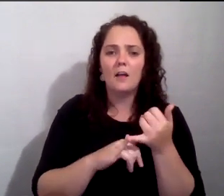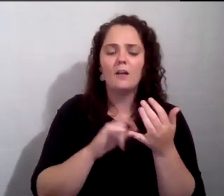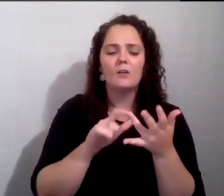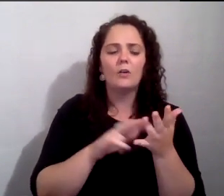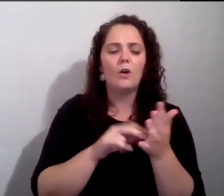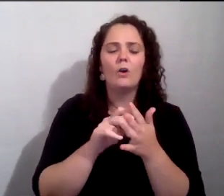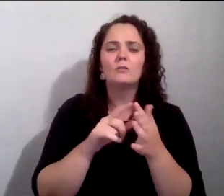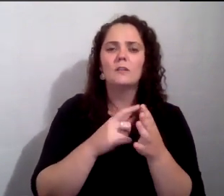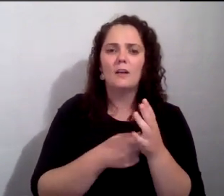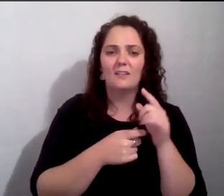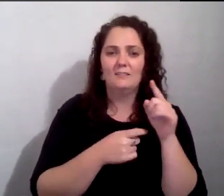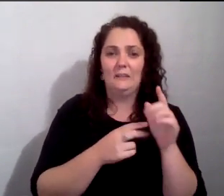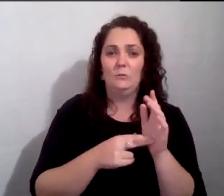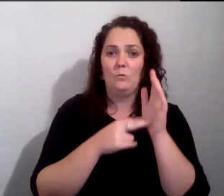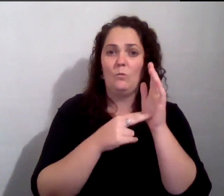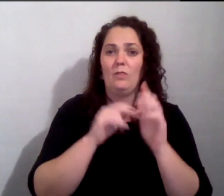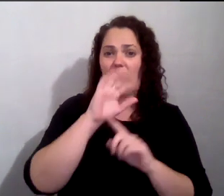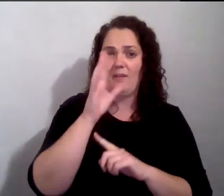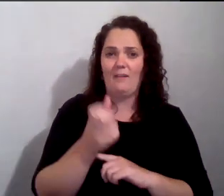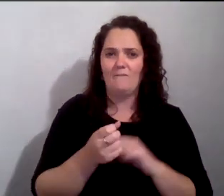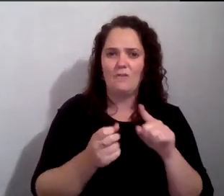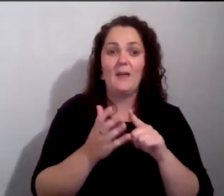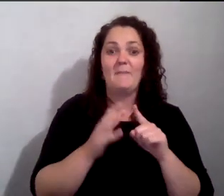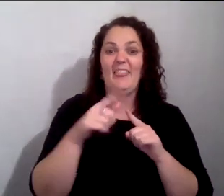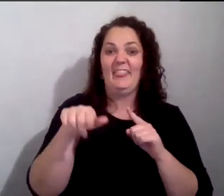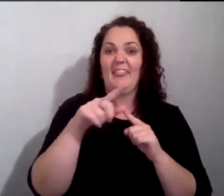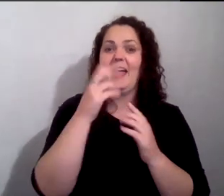in North Africa, so a lot of artists were travelling through these grand tour kind